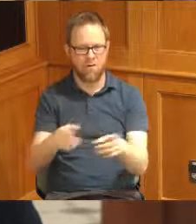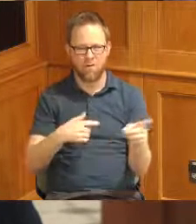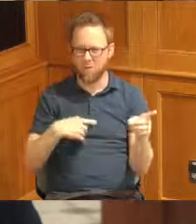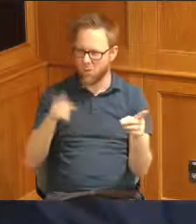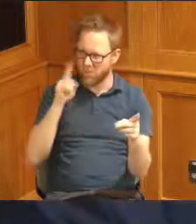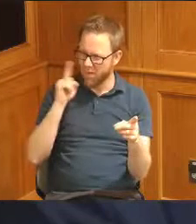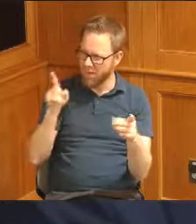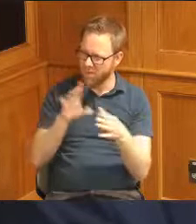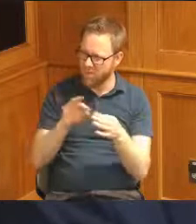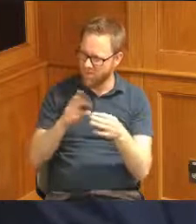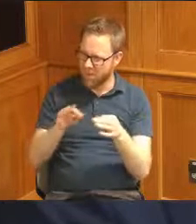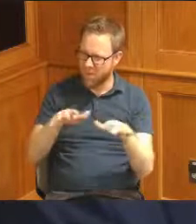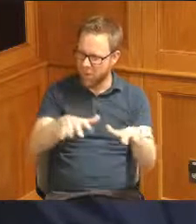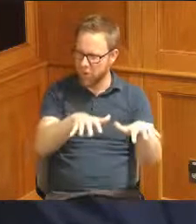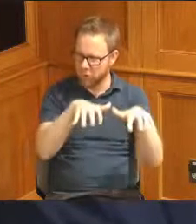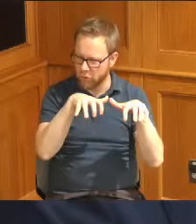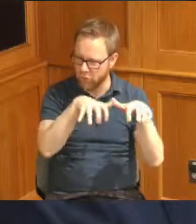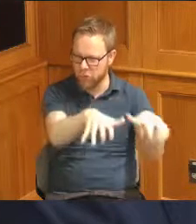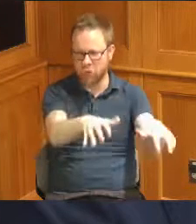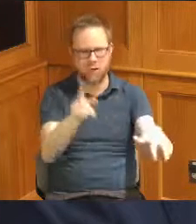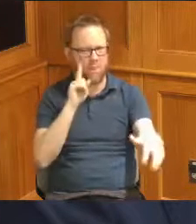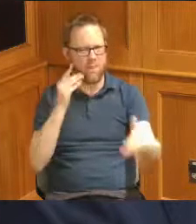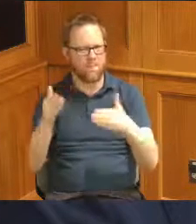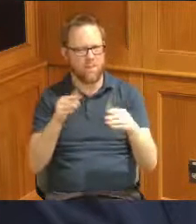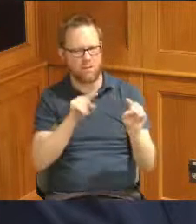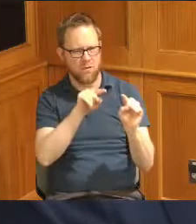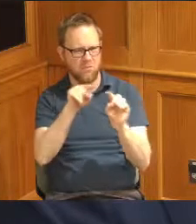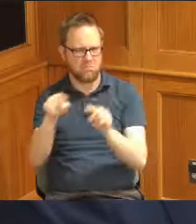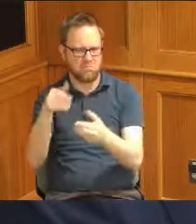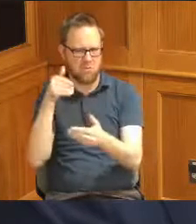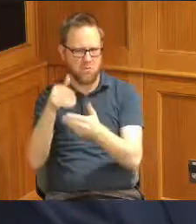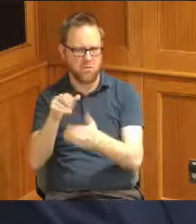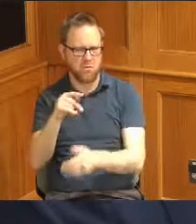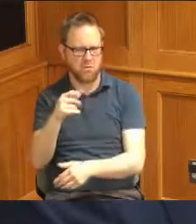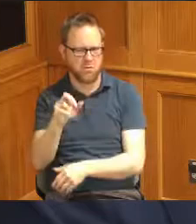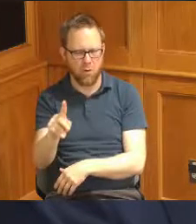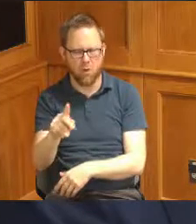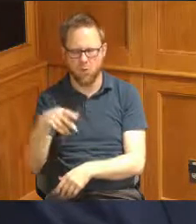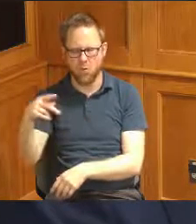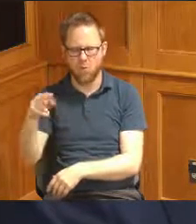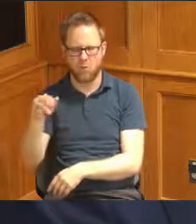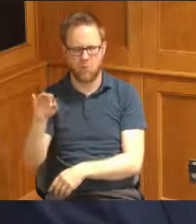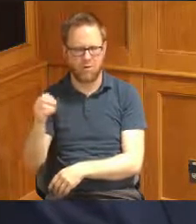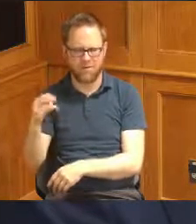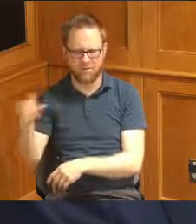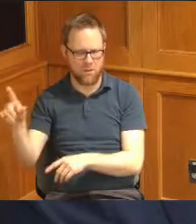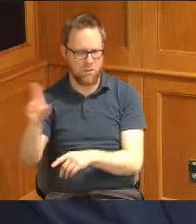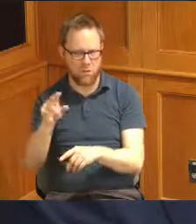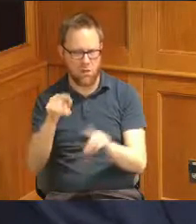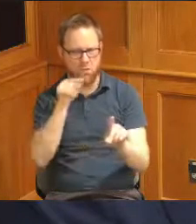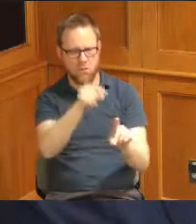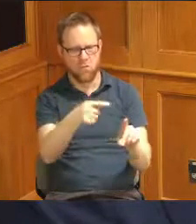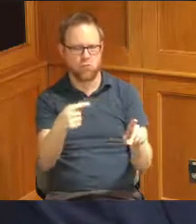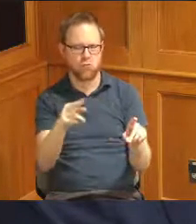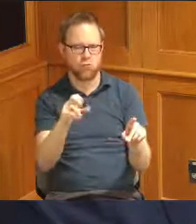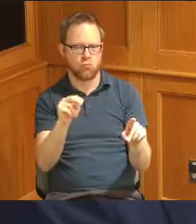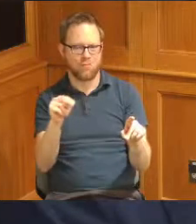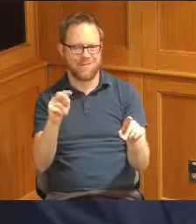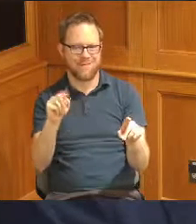densely populated I thought it was closer to Rapid Run Park or down into the price or no it doesn't sound like it's out in Green Township Green Township okay great thank you